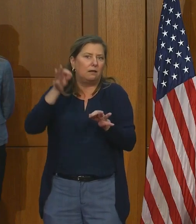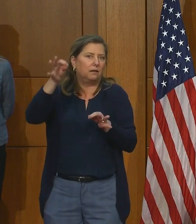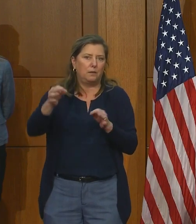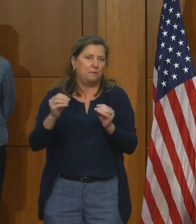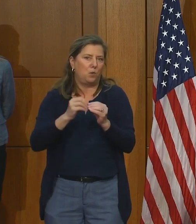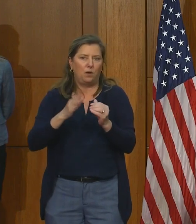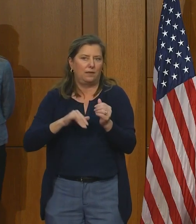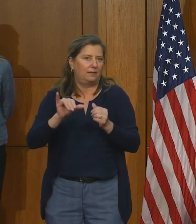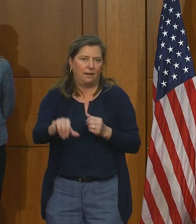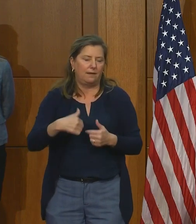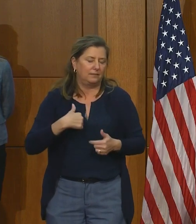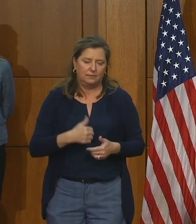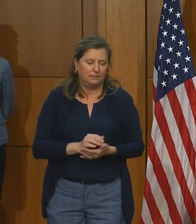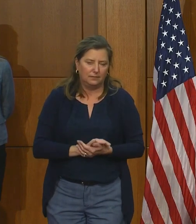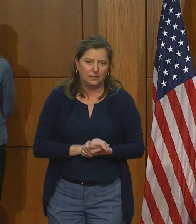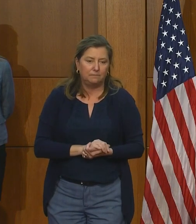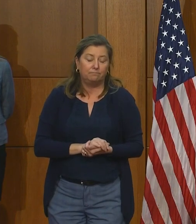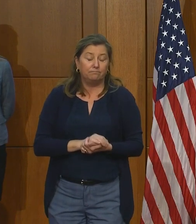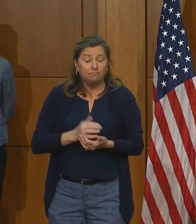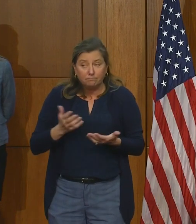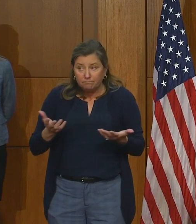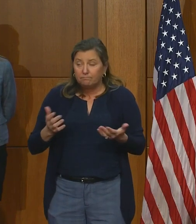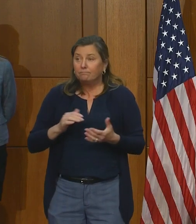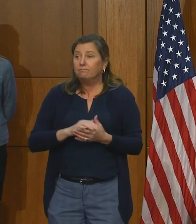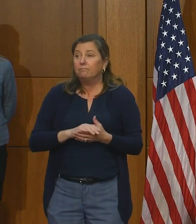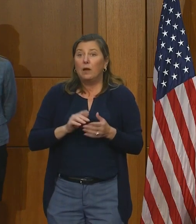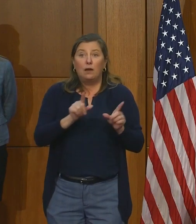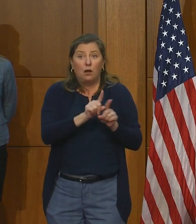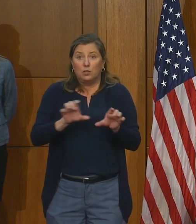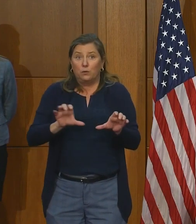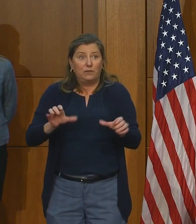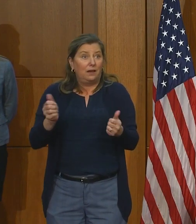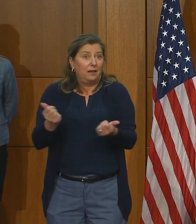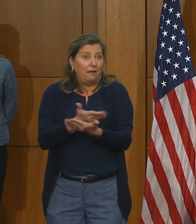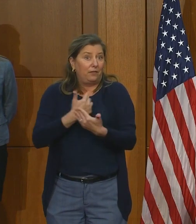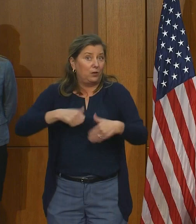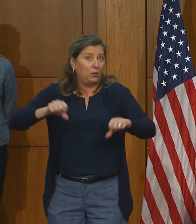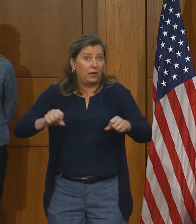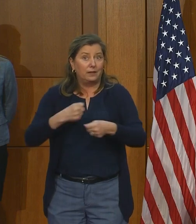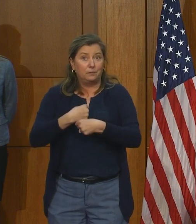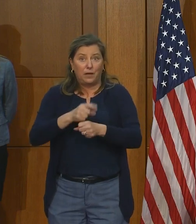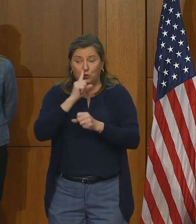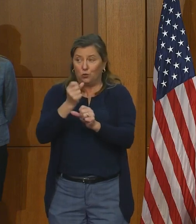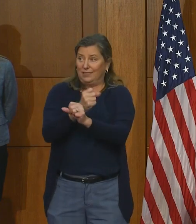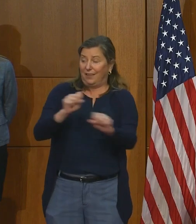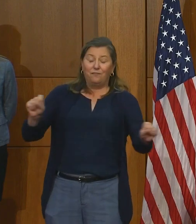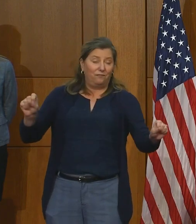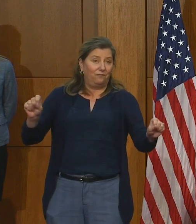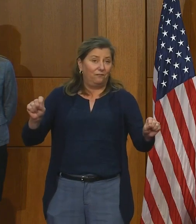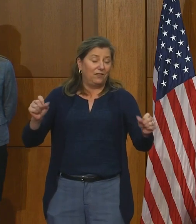HAVE BUT I CAN'T. POSTPONE IT ANY LONGER THAN THAT BUT IN